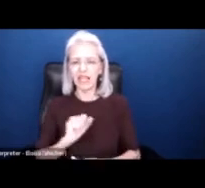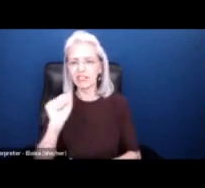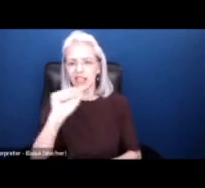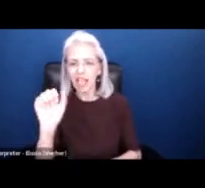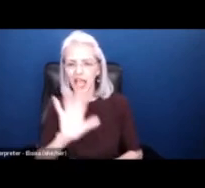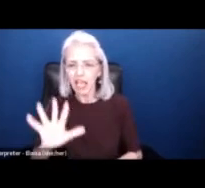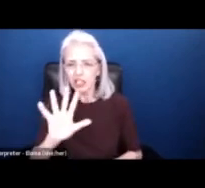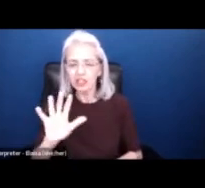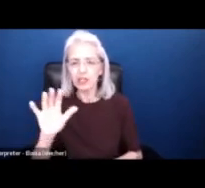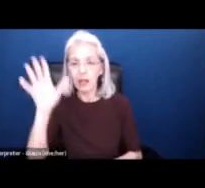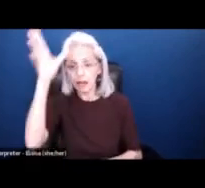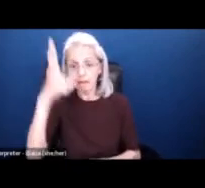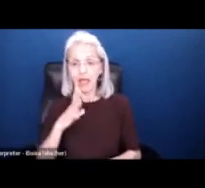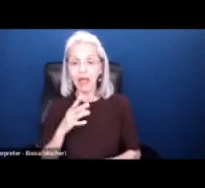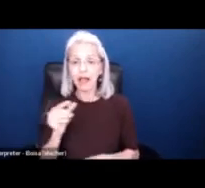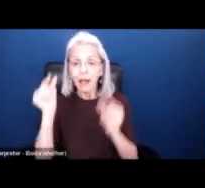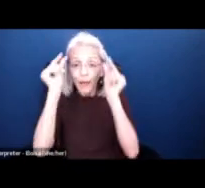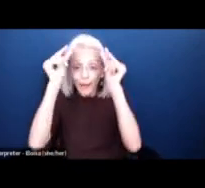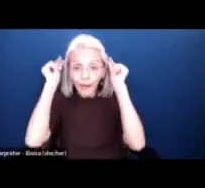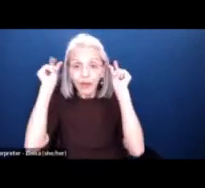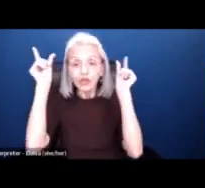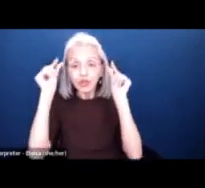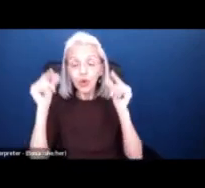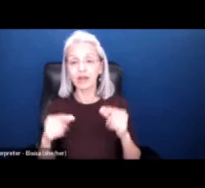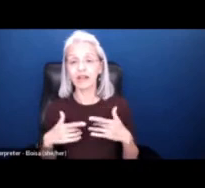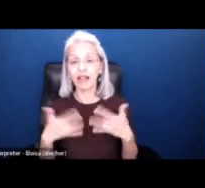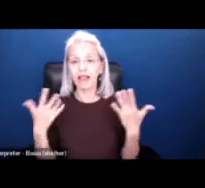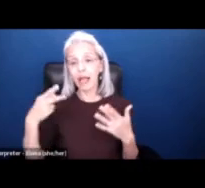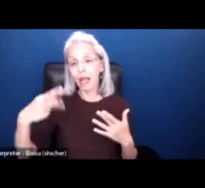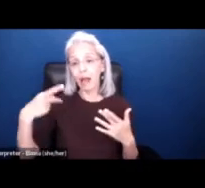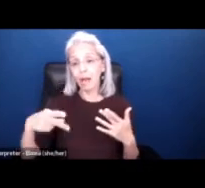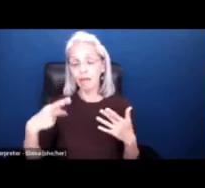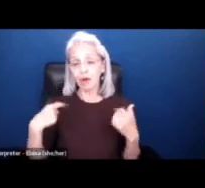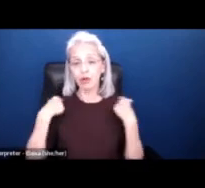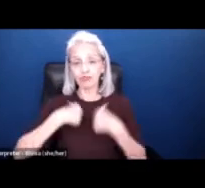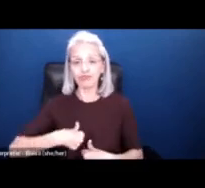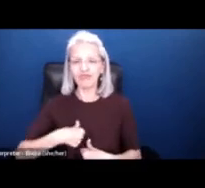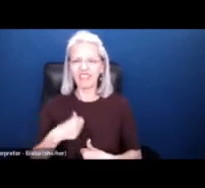I'm wearing glasses, a light purple shirt, which contrasts my darker purple tie sitting in a